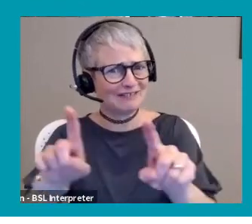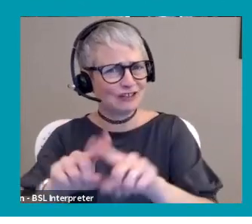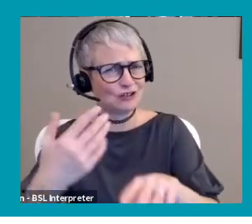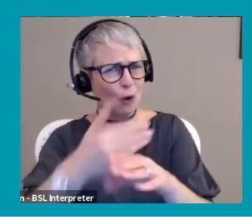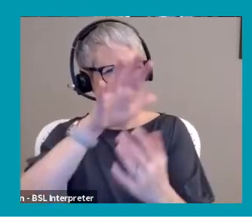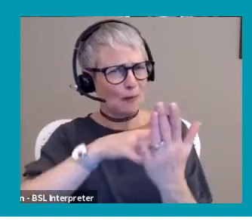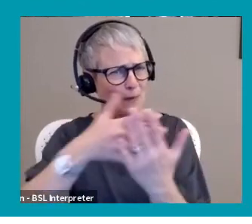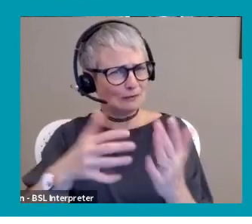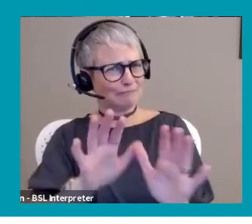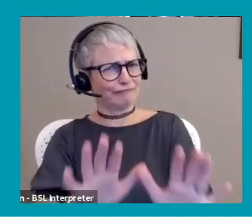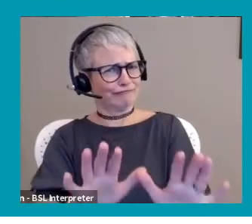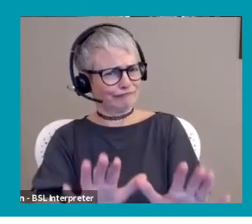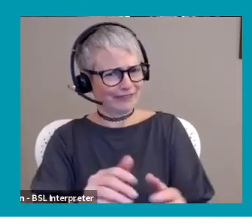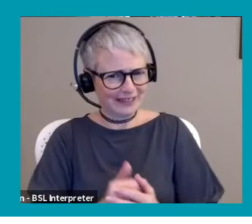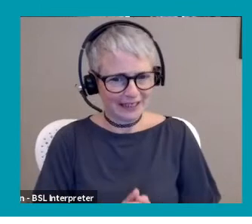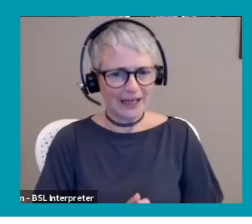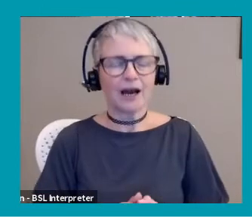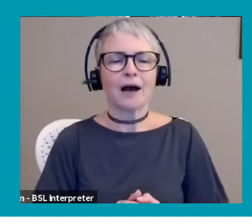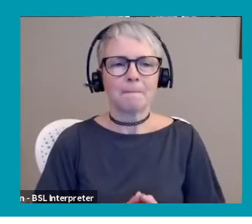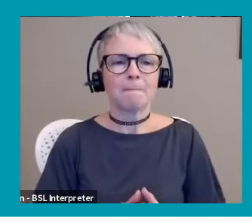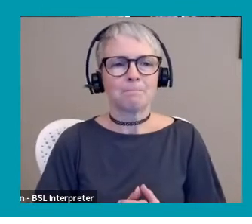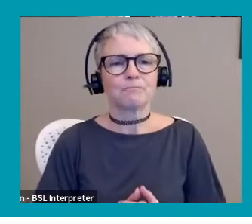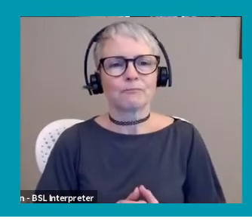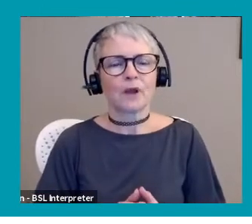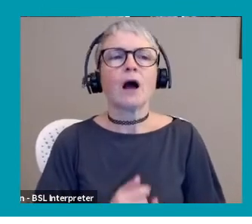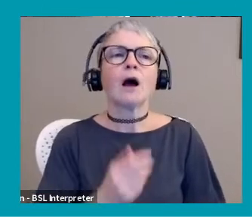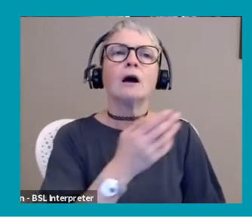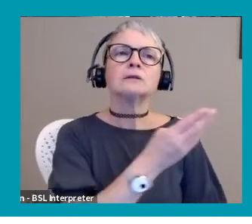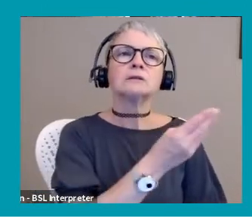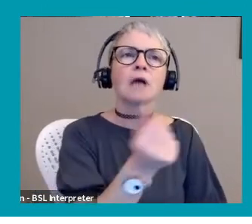We know there are generous job boards and there are even niche job board.